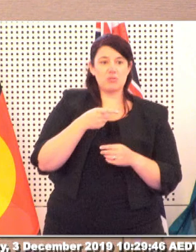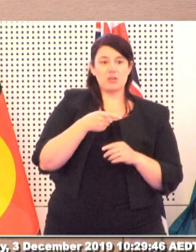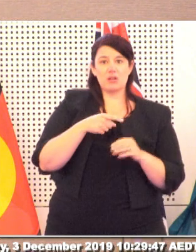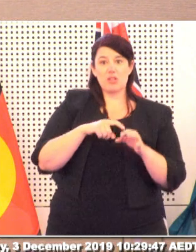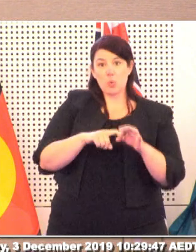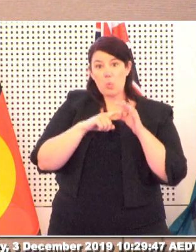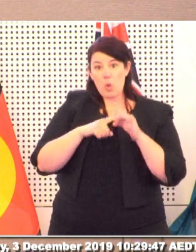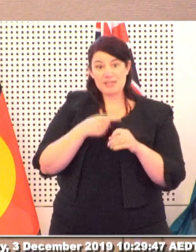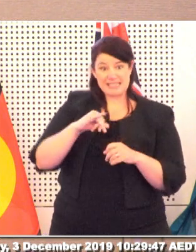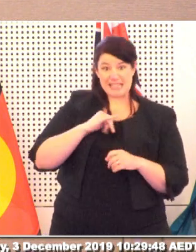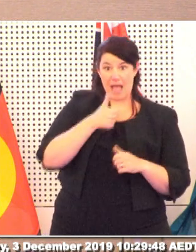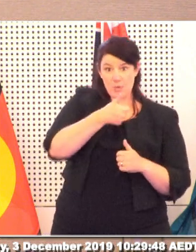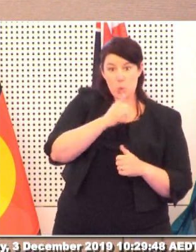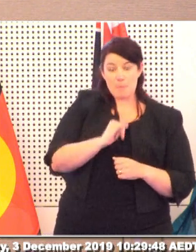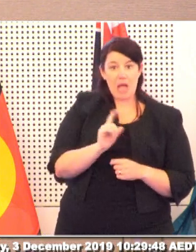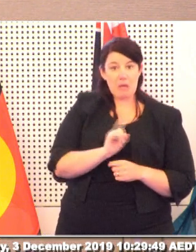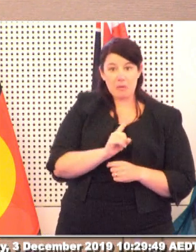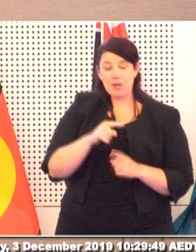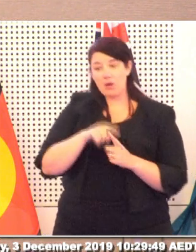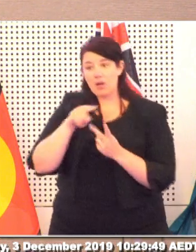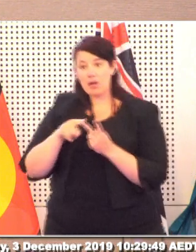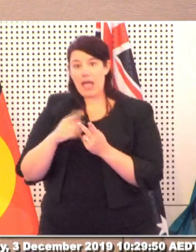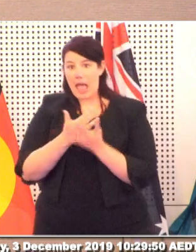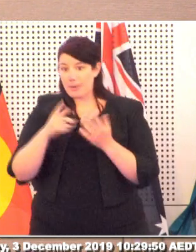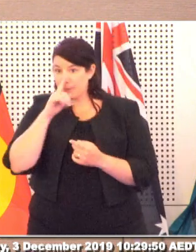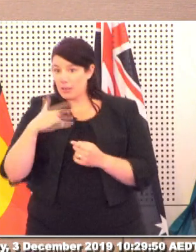staff, their training, the mix of residents, the compatibility between